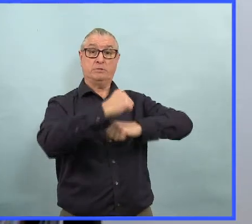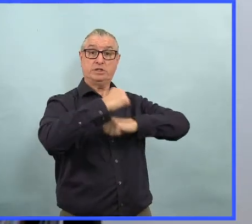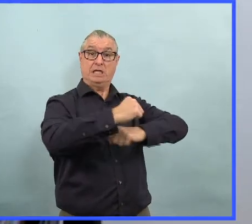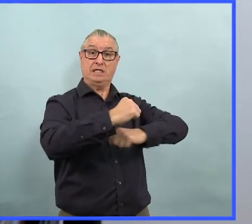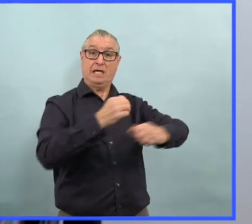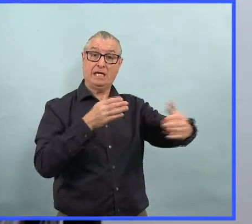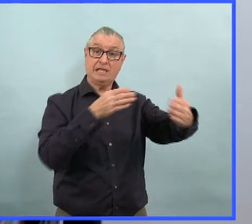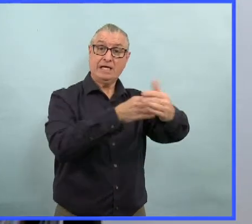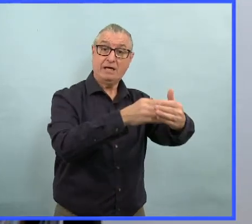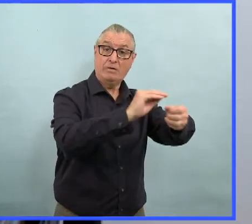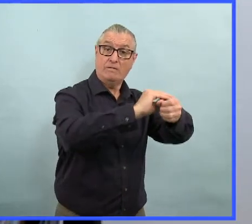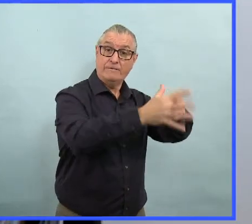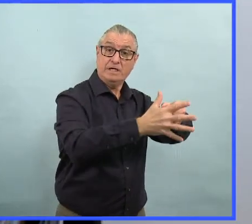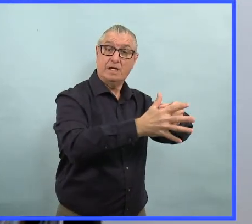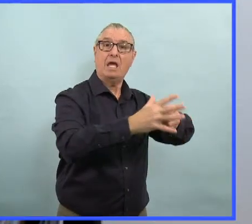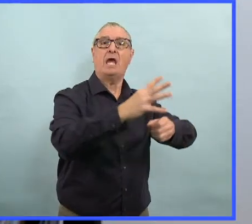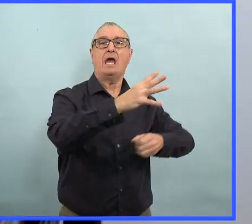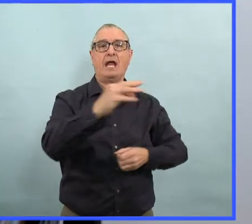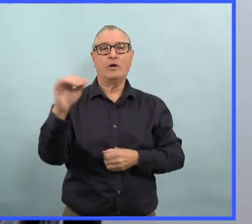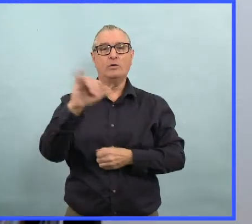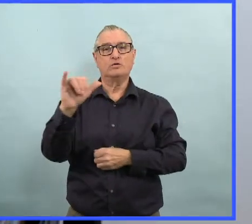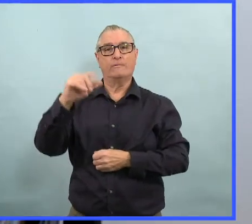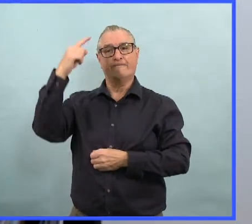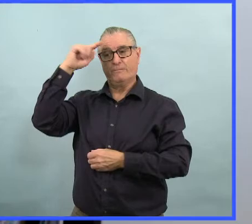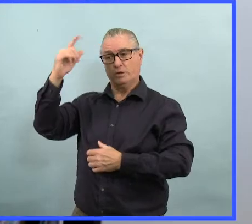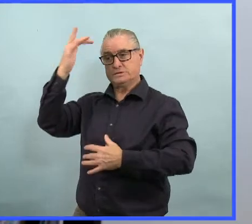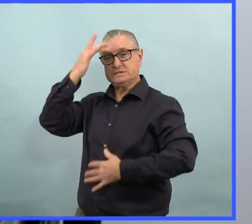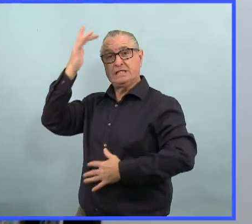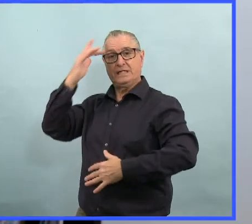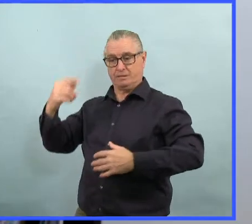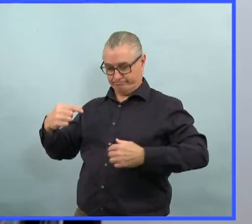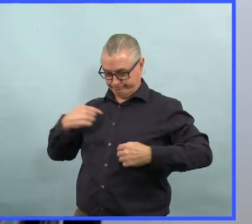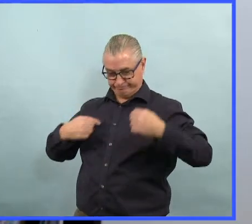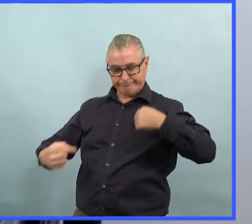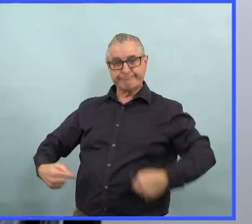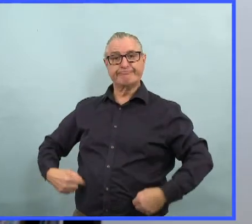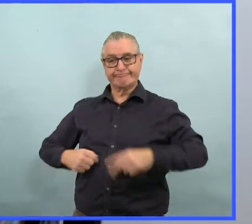to spend some time looking at the research to underscore the critical importance of doing